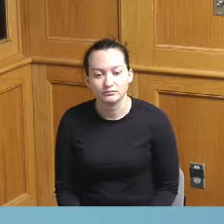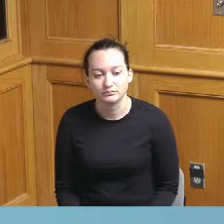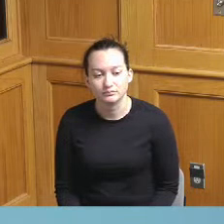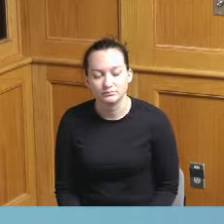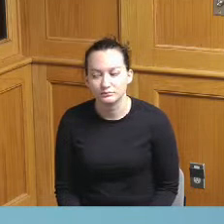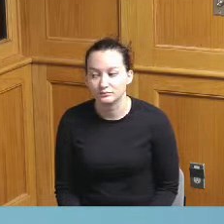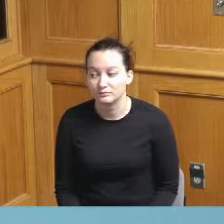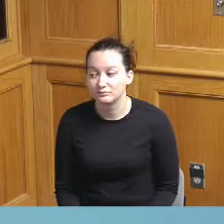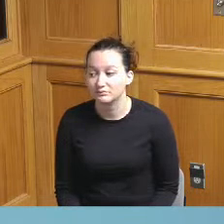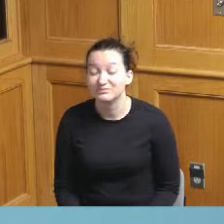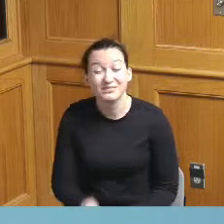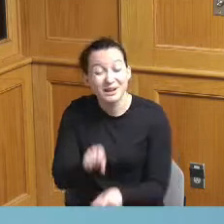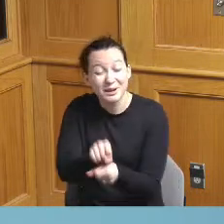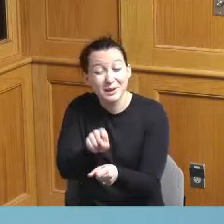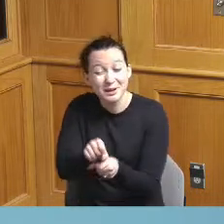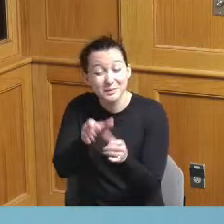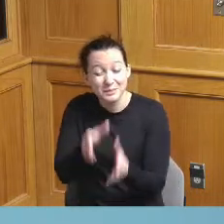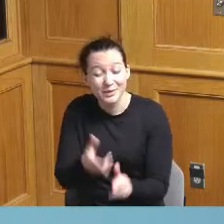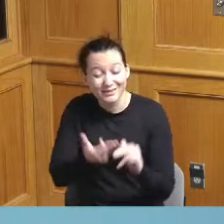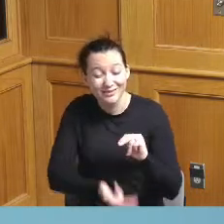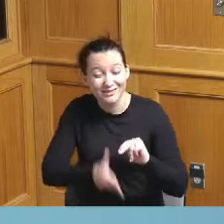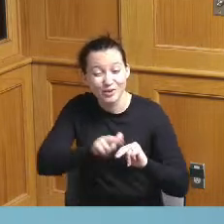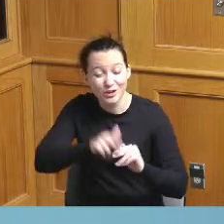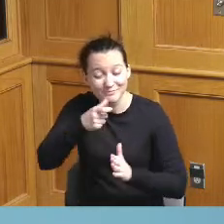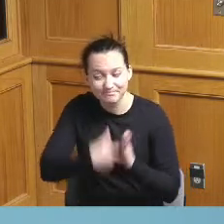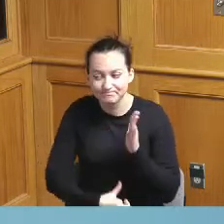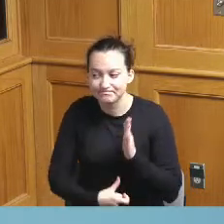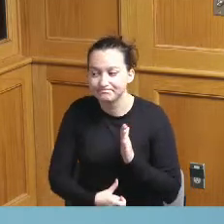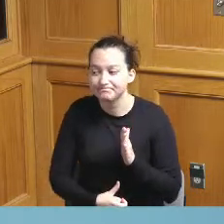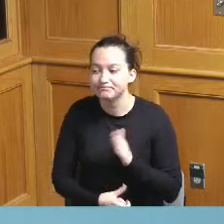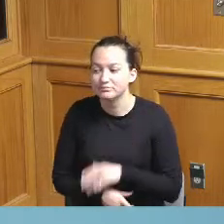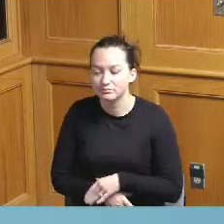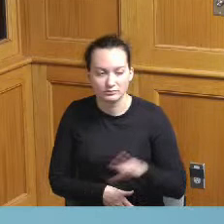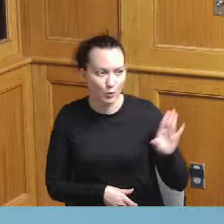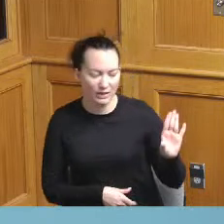Rising employee costs the Court's non well first of all